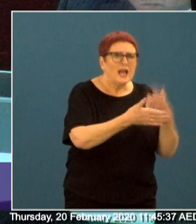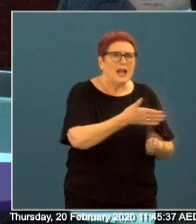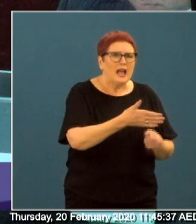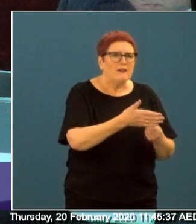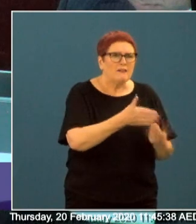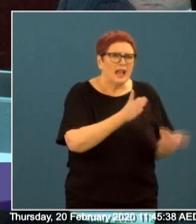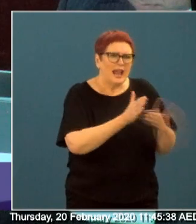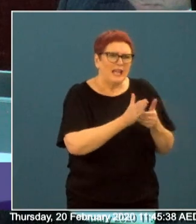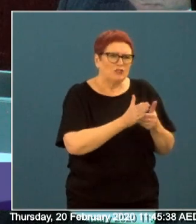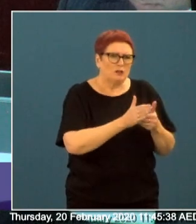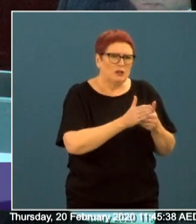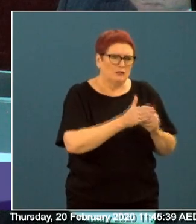which are all set out in detail.